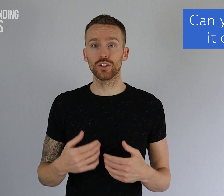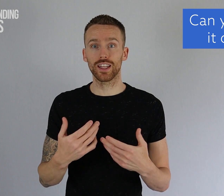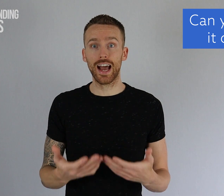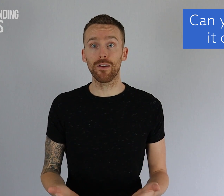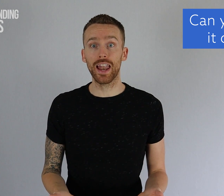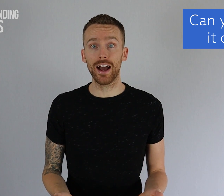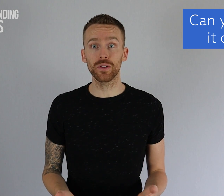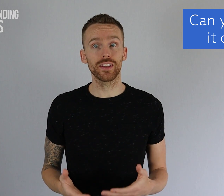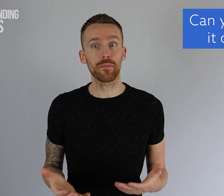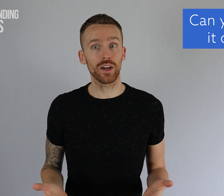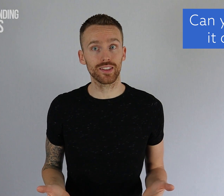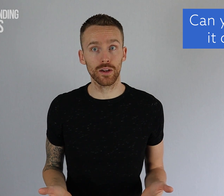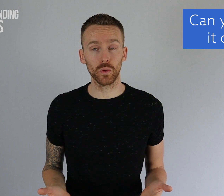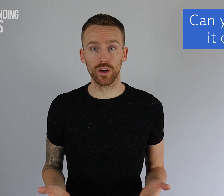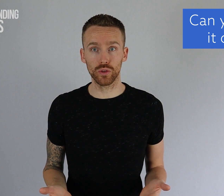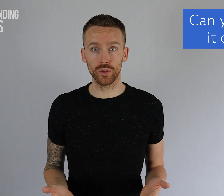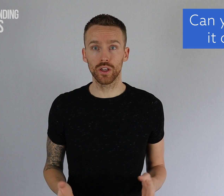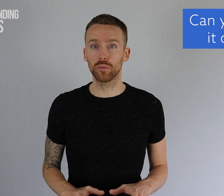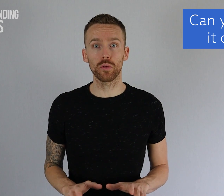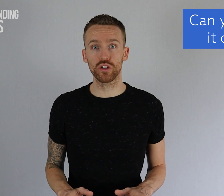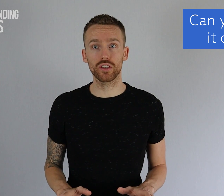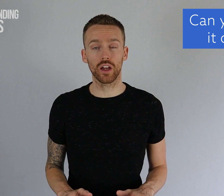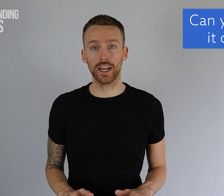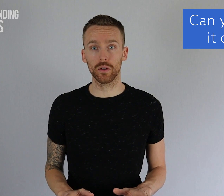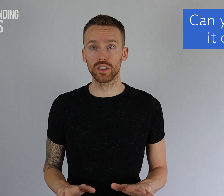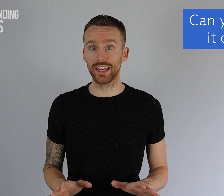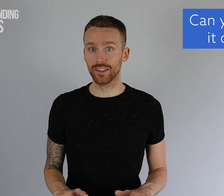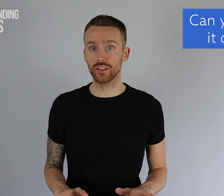and you said that out loud, that might sound quite rude but in British Sign Language it